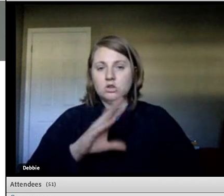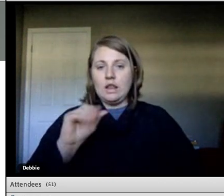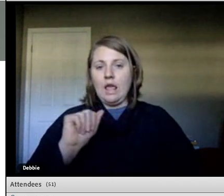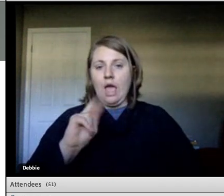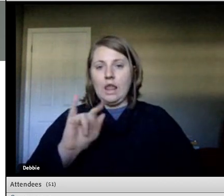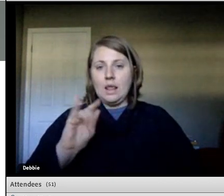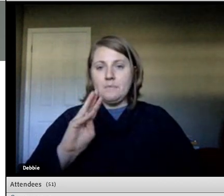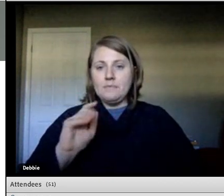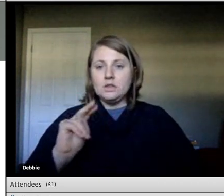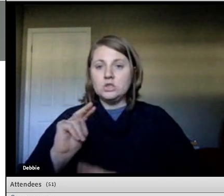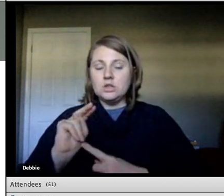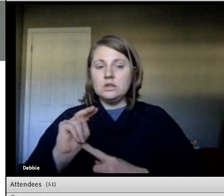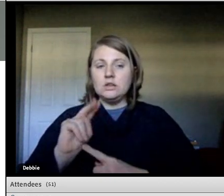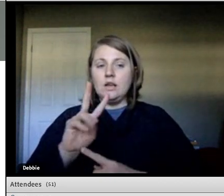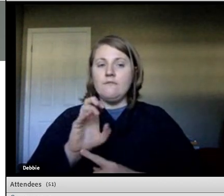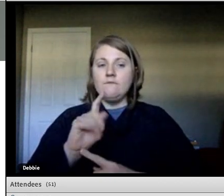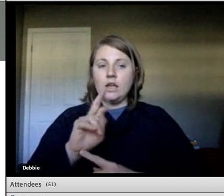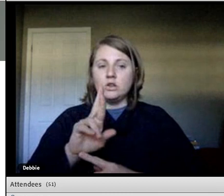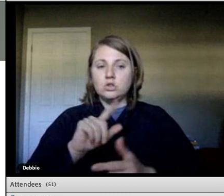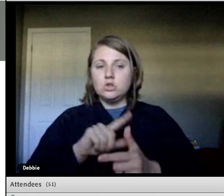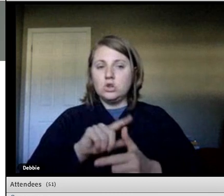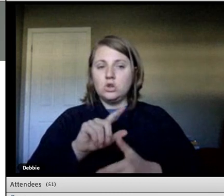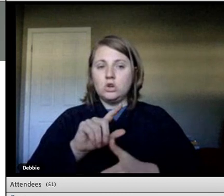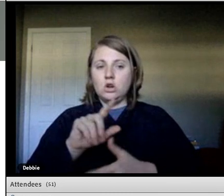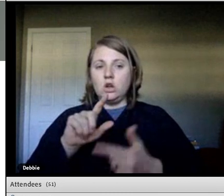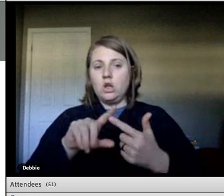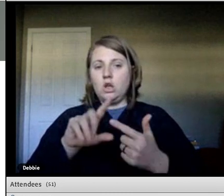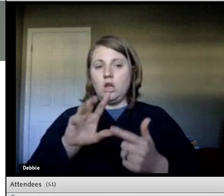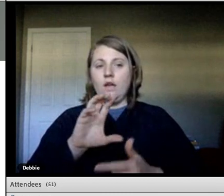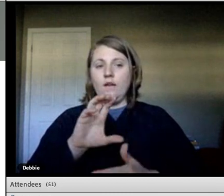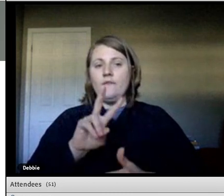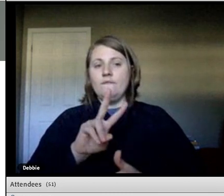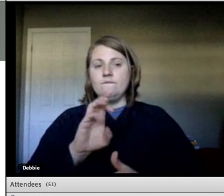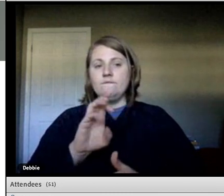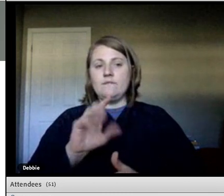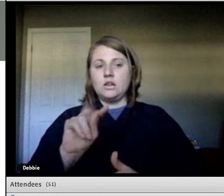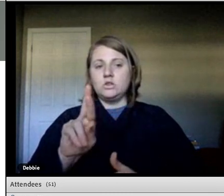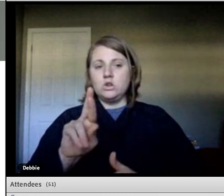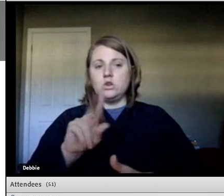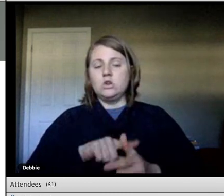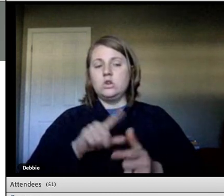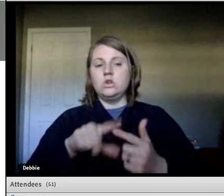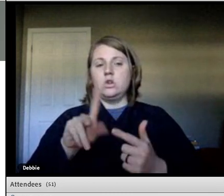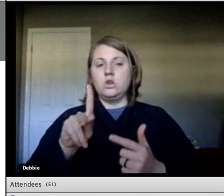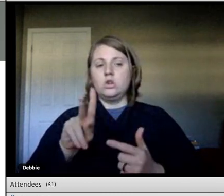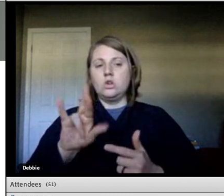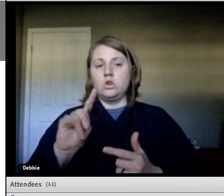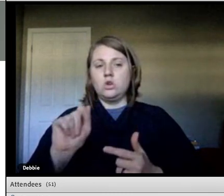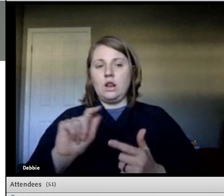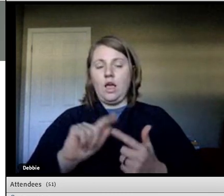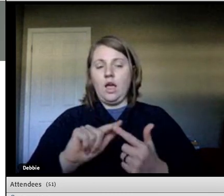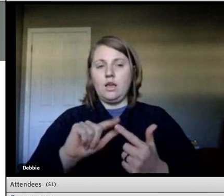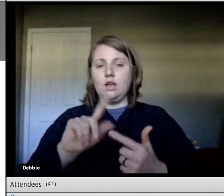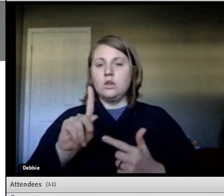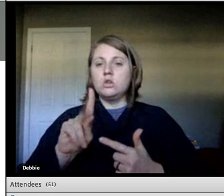Krita is actually an animation software, so you can do anime and things like that on it,